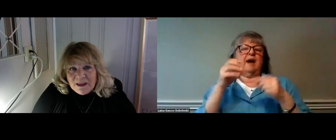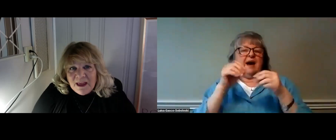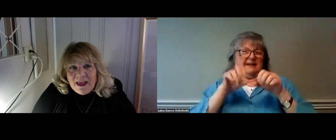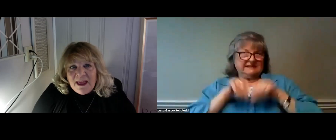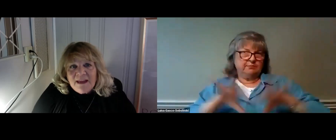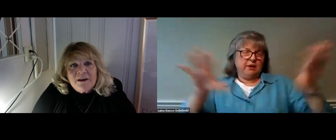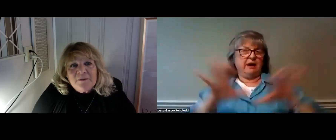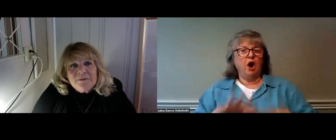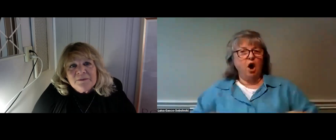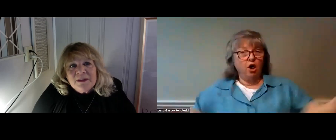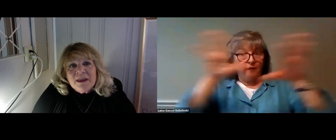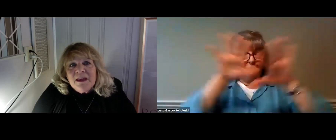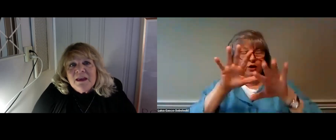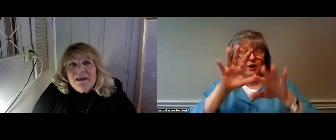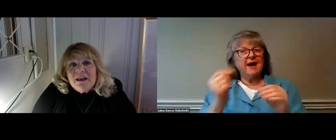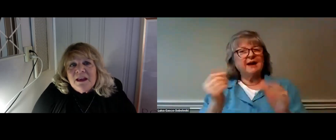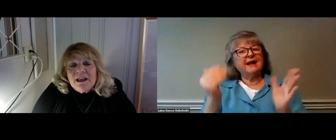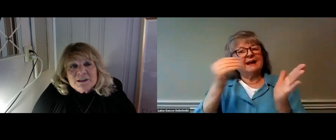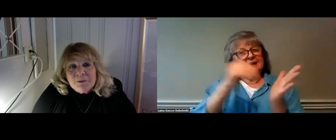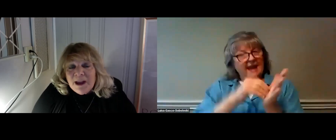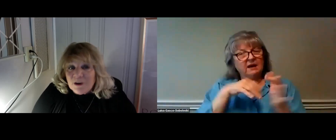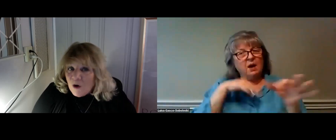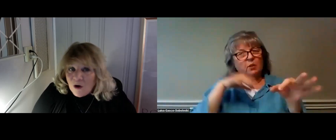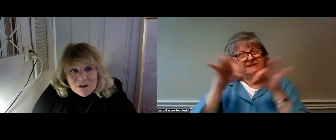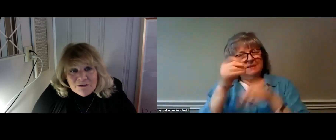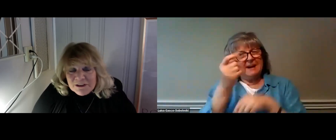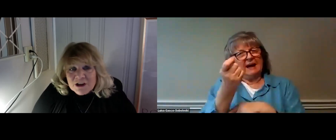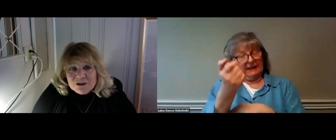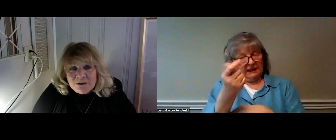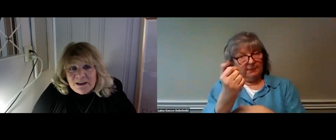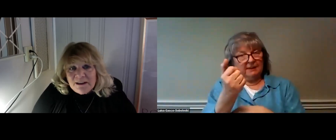and it spread all over the country after